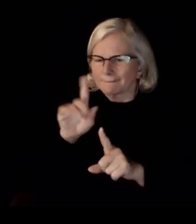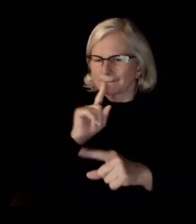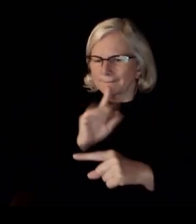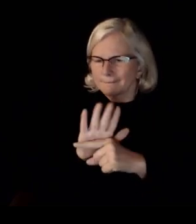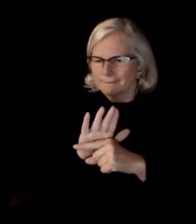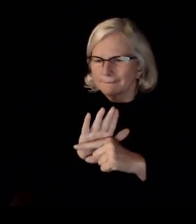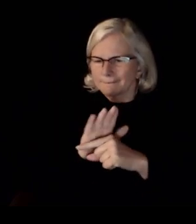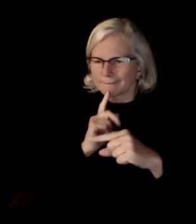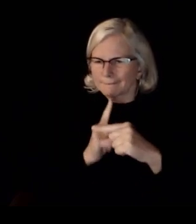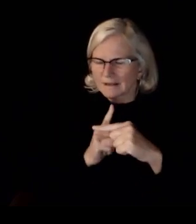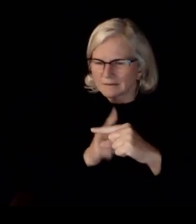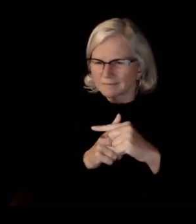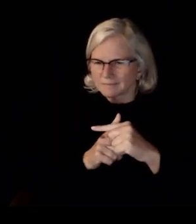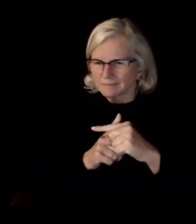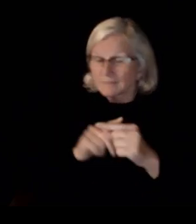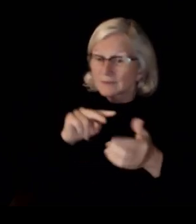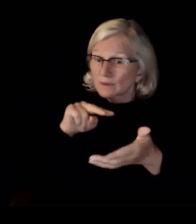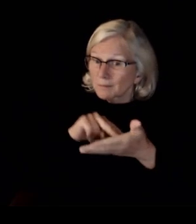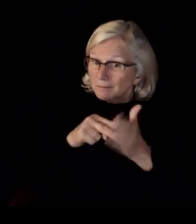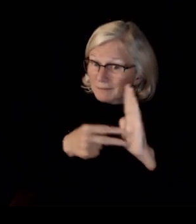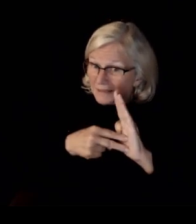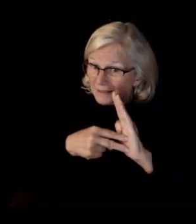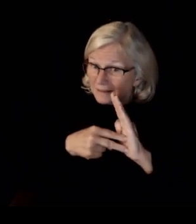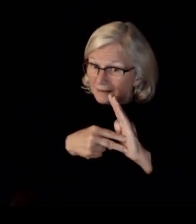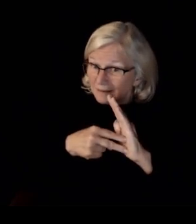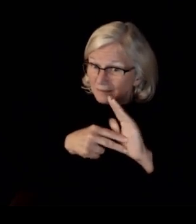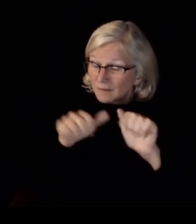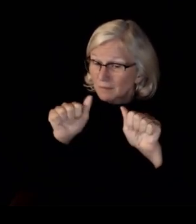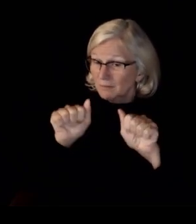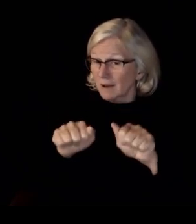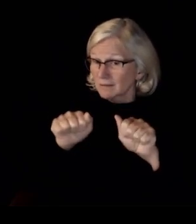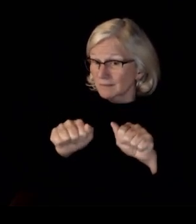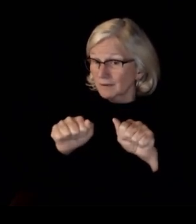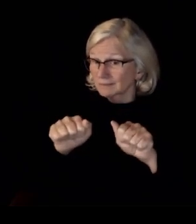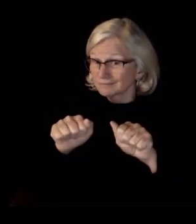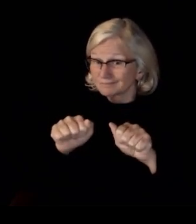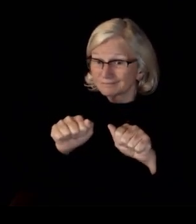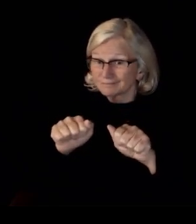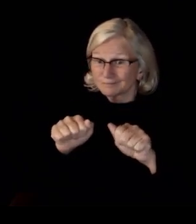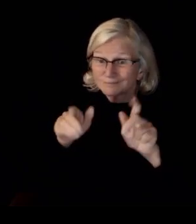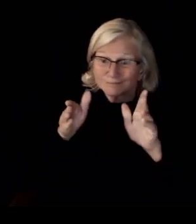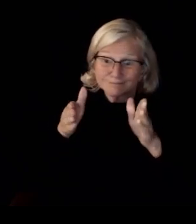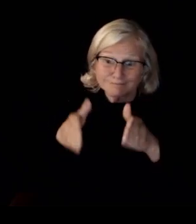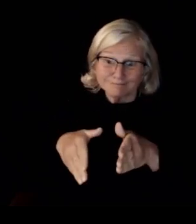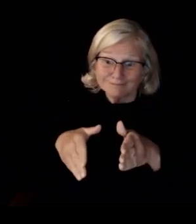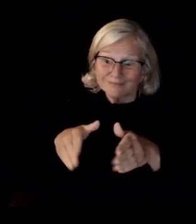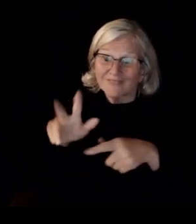could be someone who is is also someone who vapes and may have some you know underlying